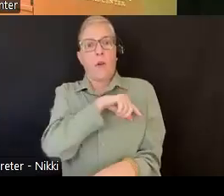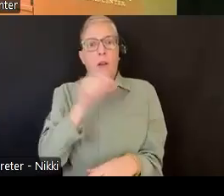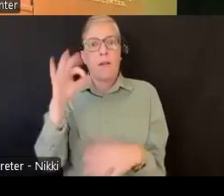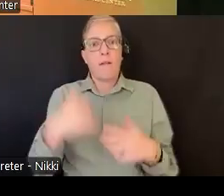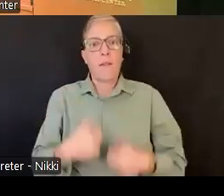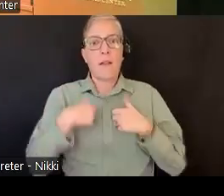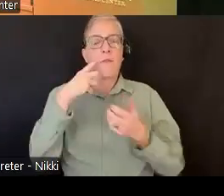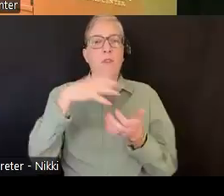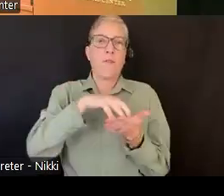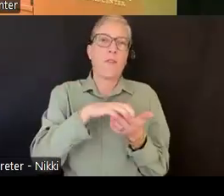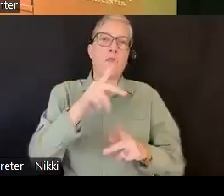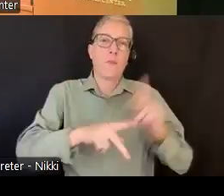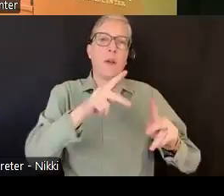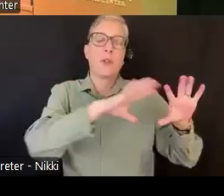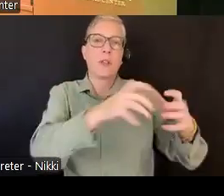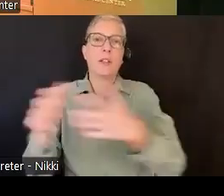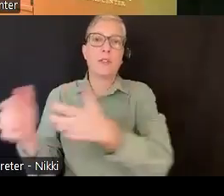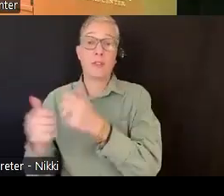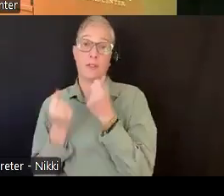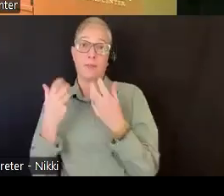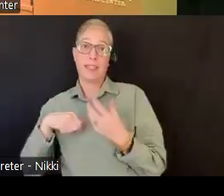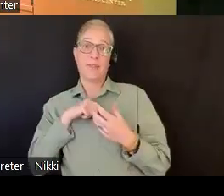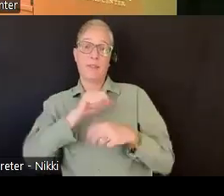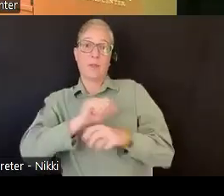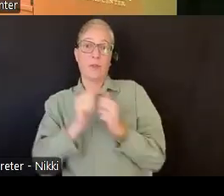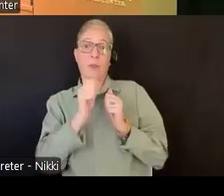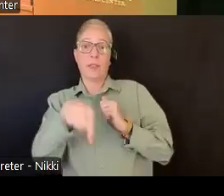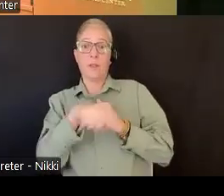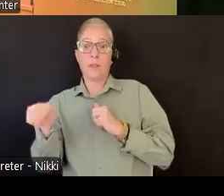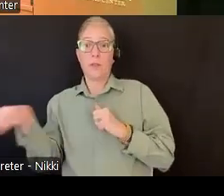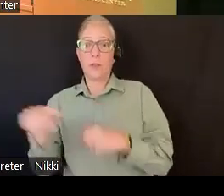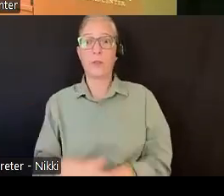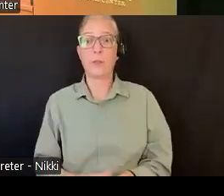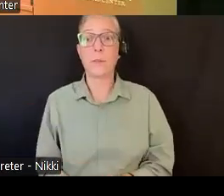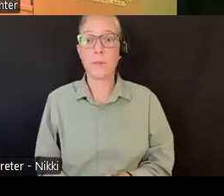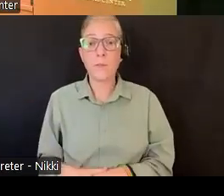department. Um he earned his BA in neurosciences from Pomona College and his MD from Jefferson uh